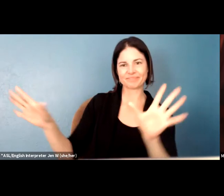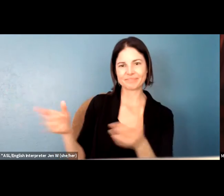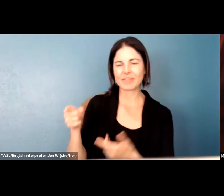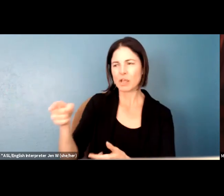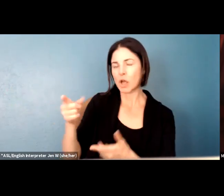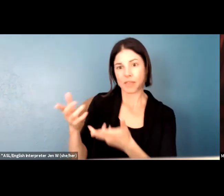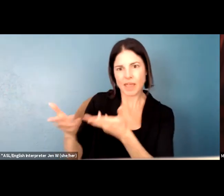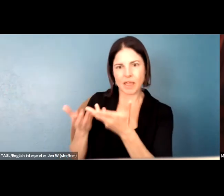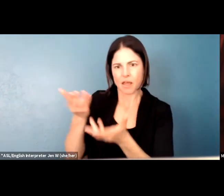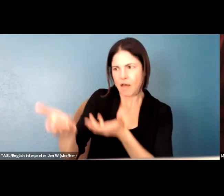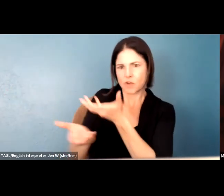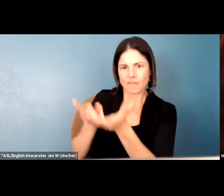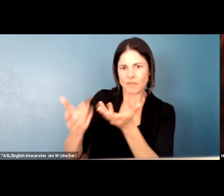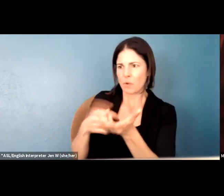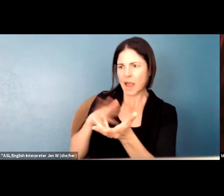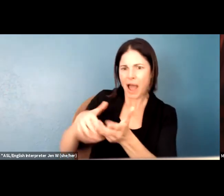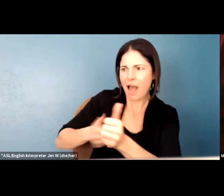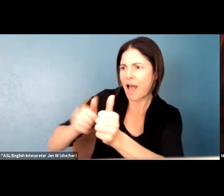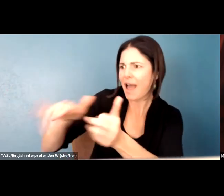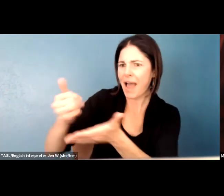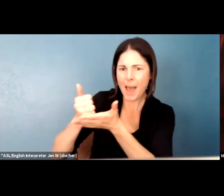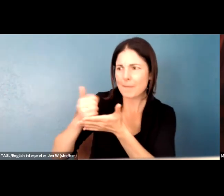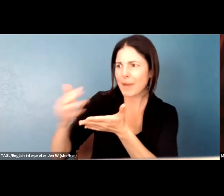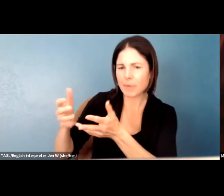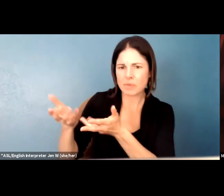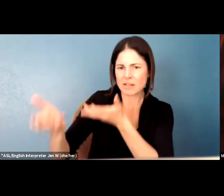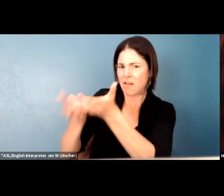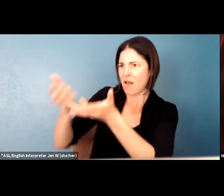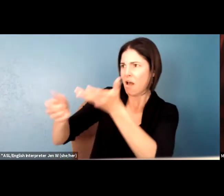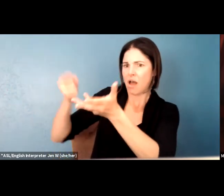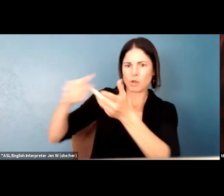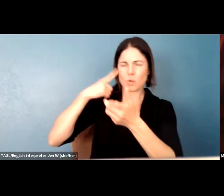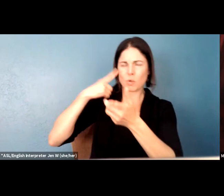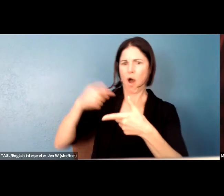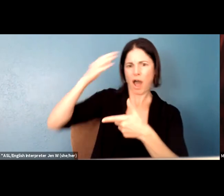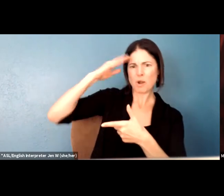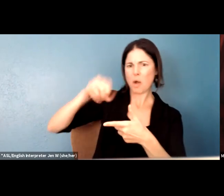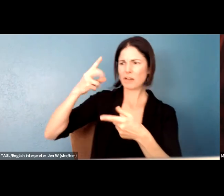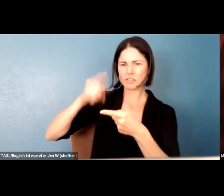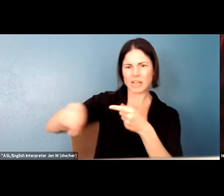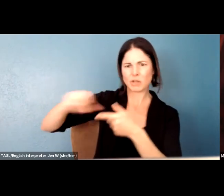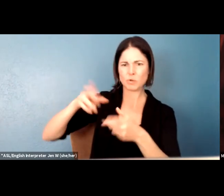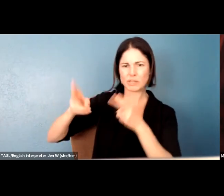you need to catch up to whose offerings are swarming in the Bitches Brew, you thought you knew, sight black women, the